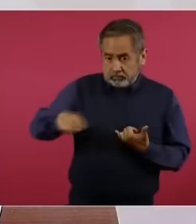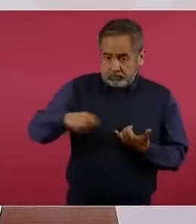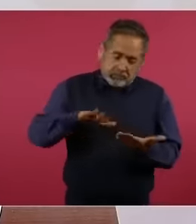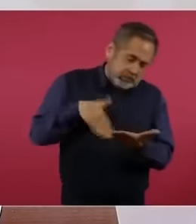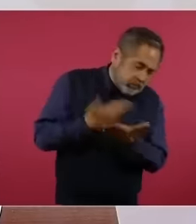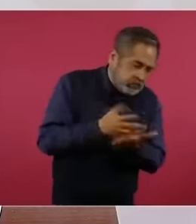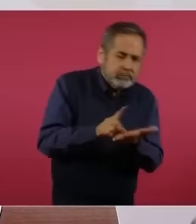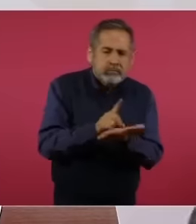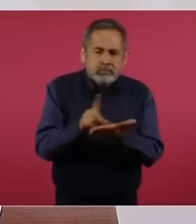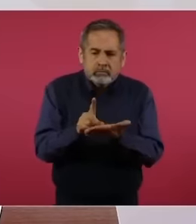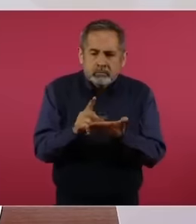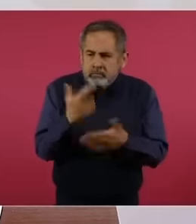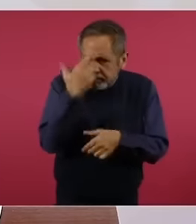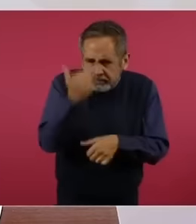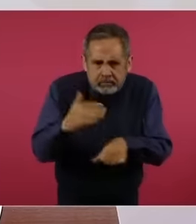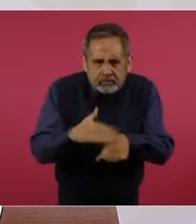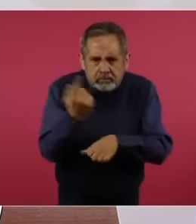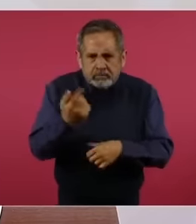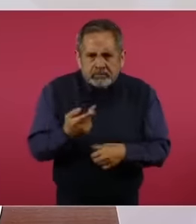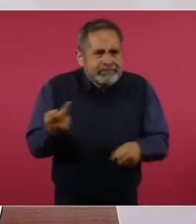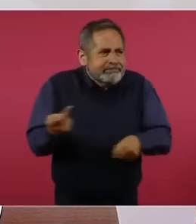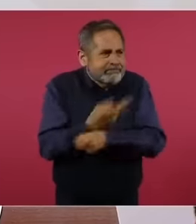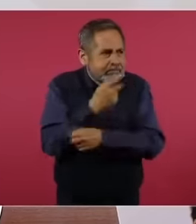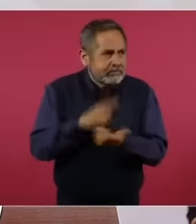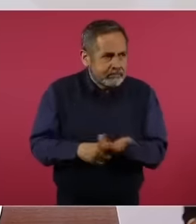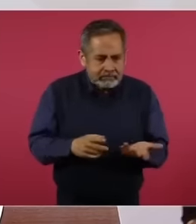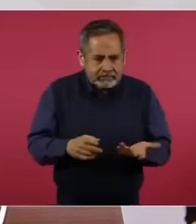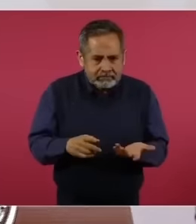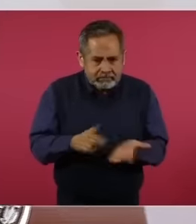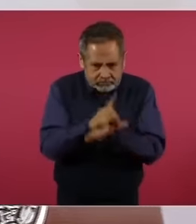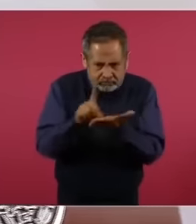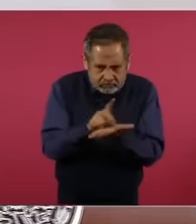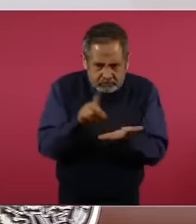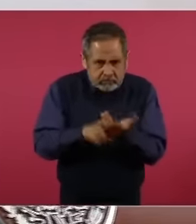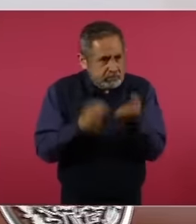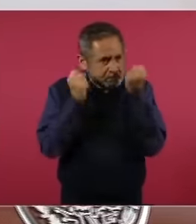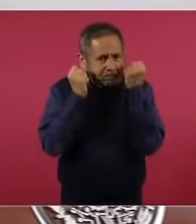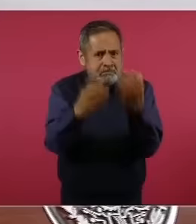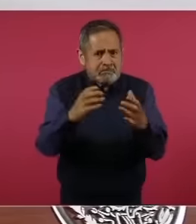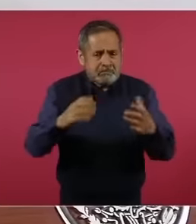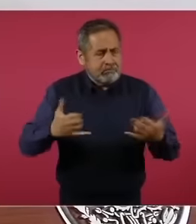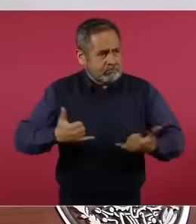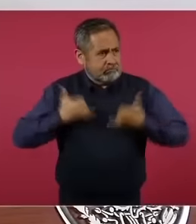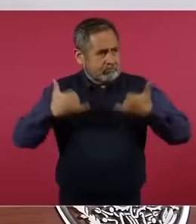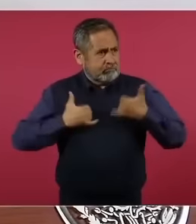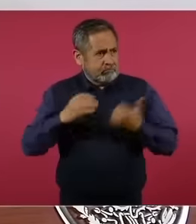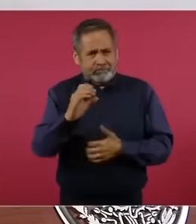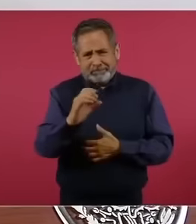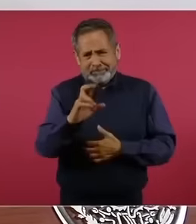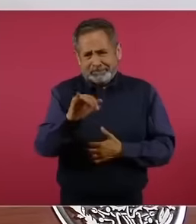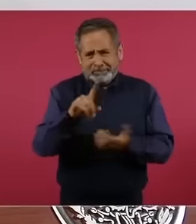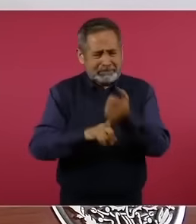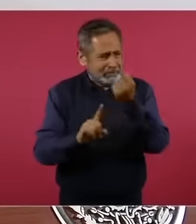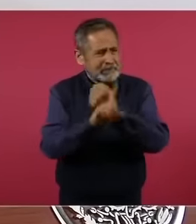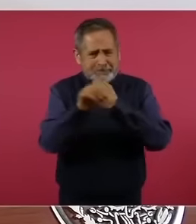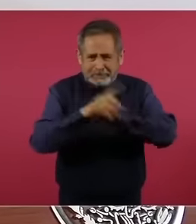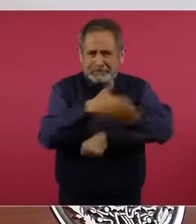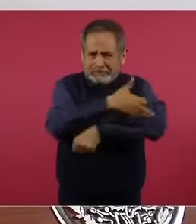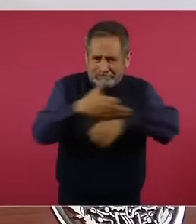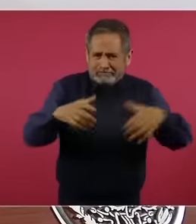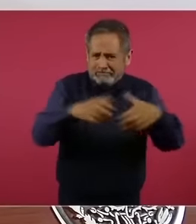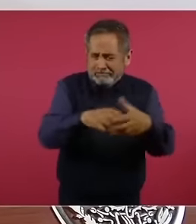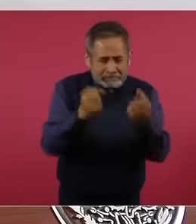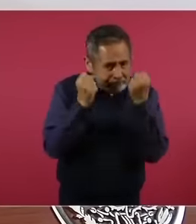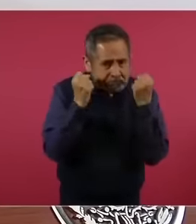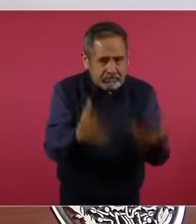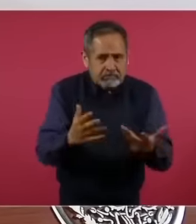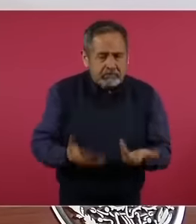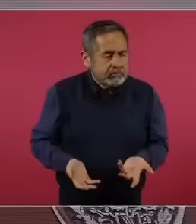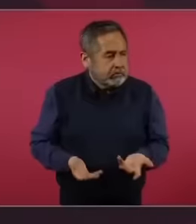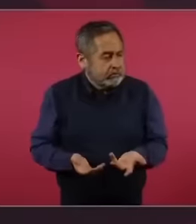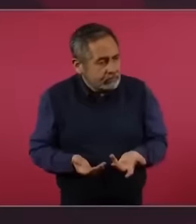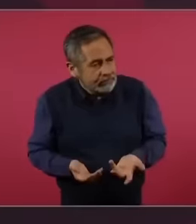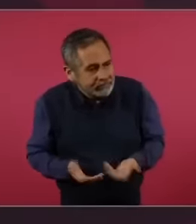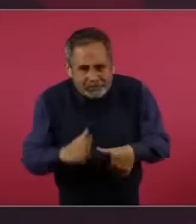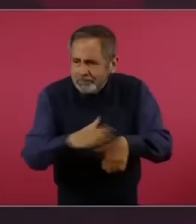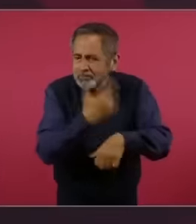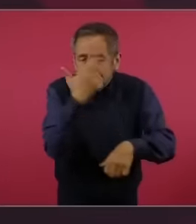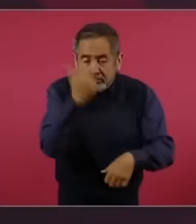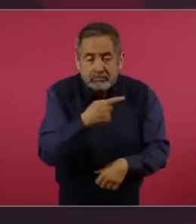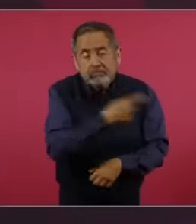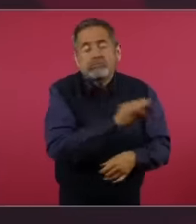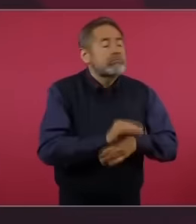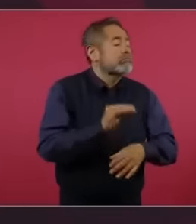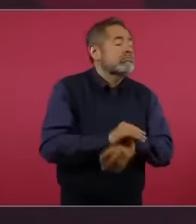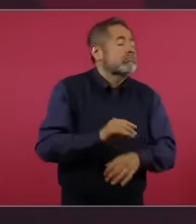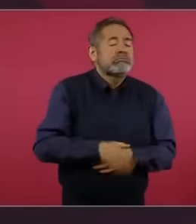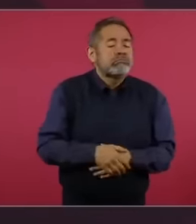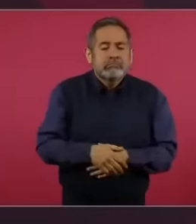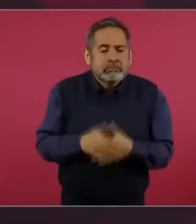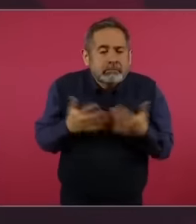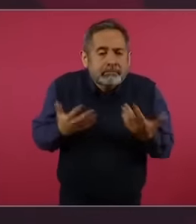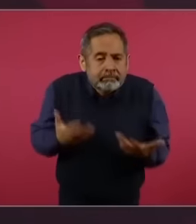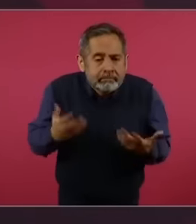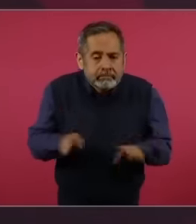happening that is not a family social crisis, how to confront this crisis, because even if